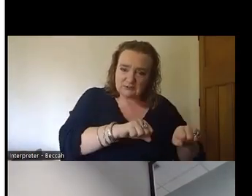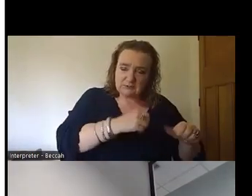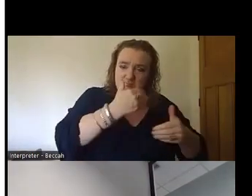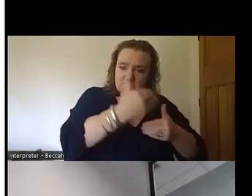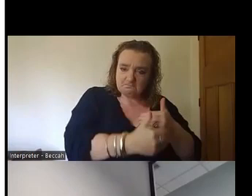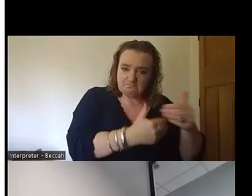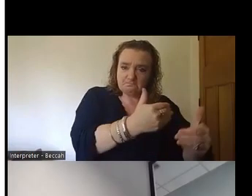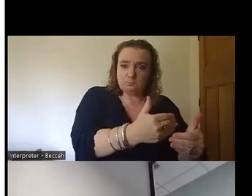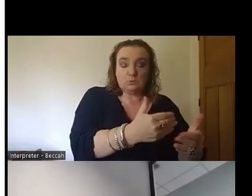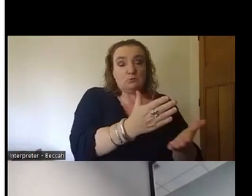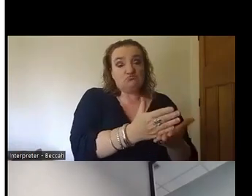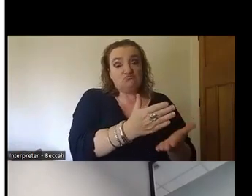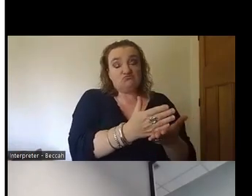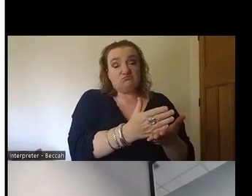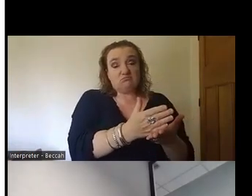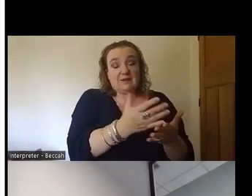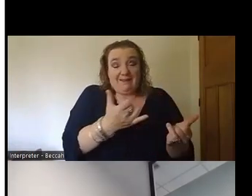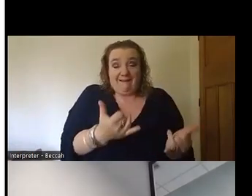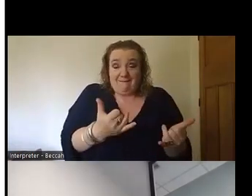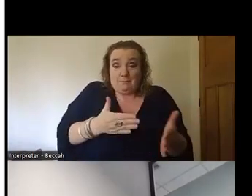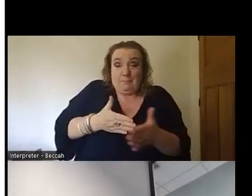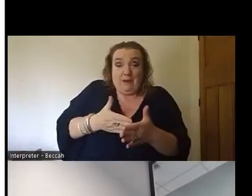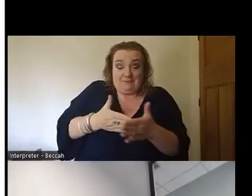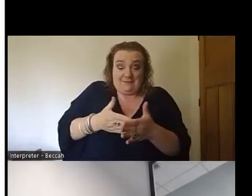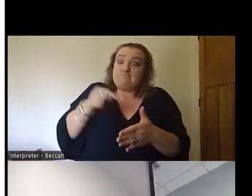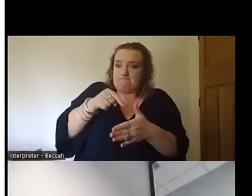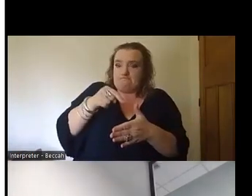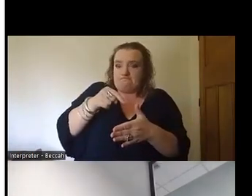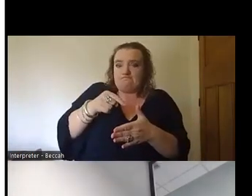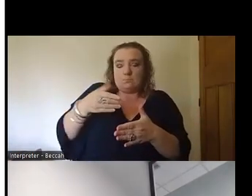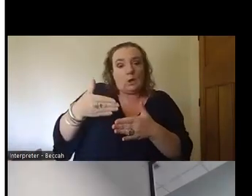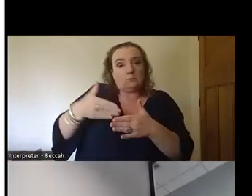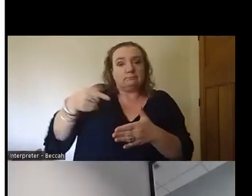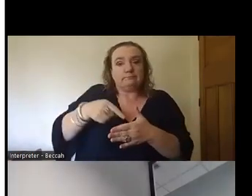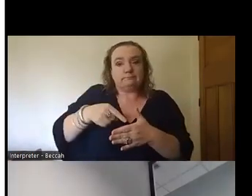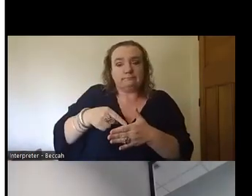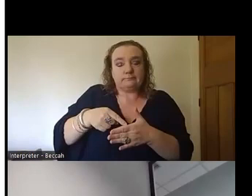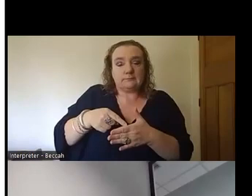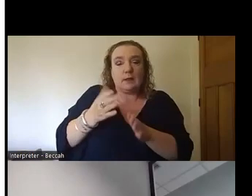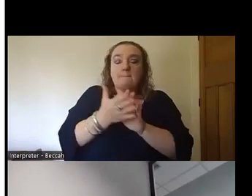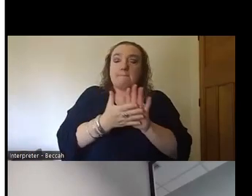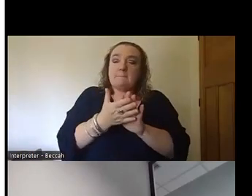and calling out some of those current barriers and shifts. And that helped to shape some of the language.